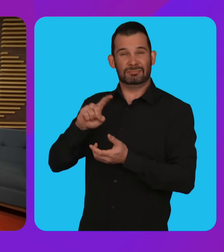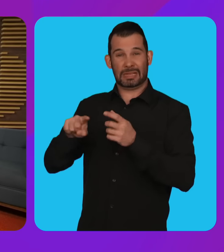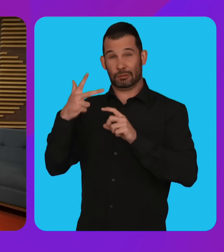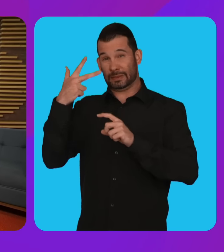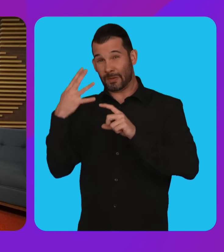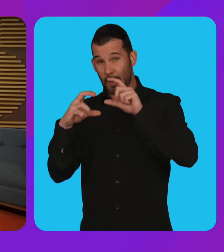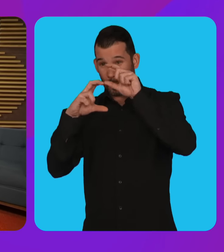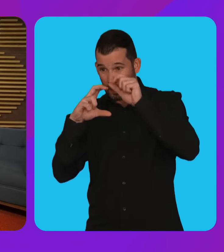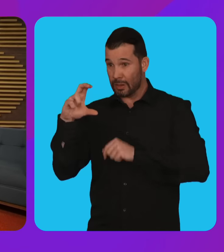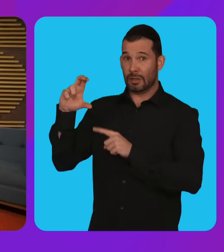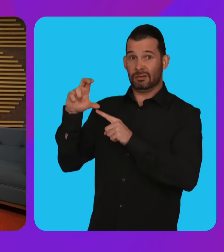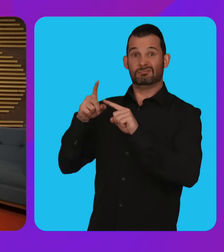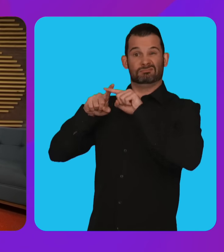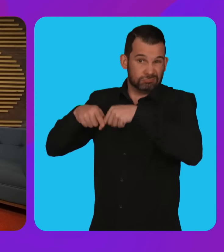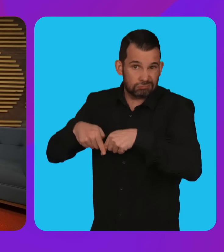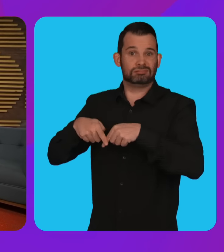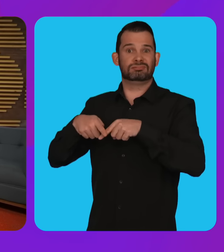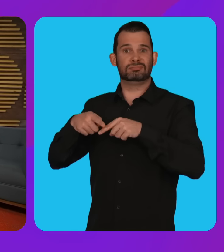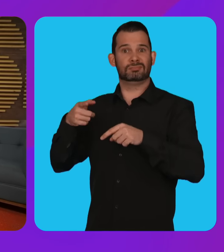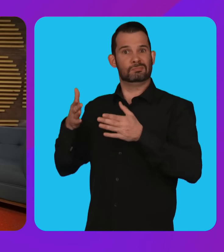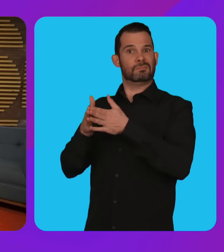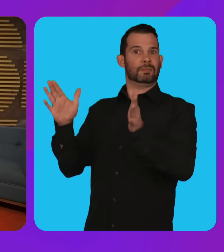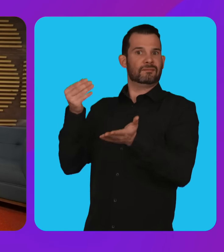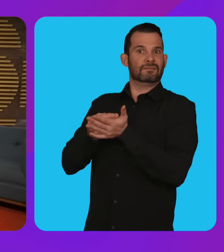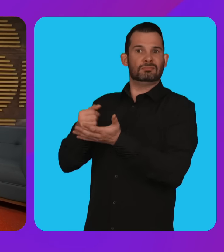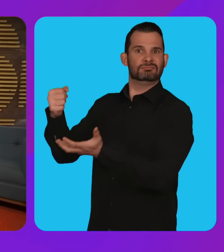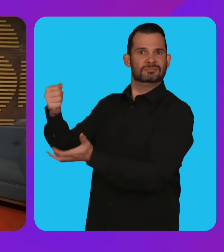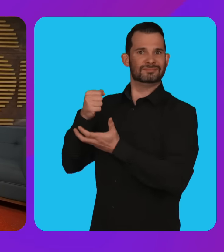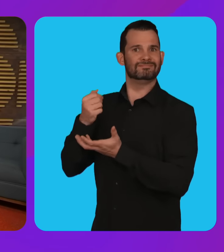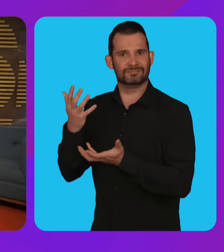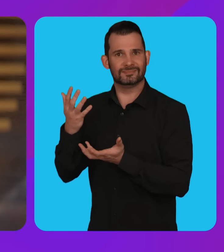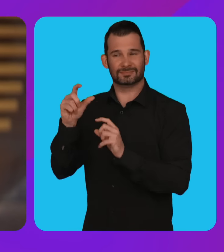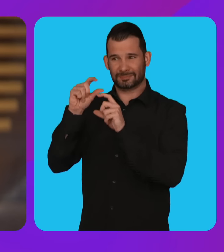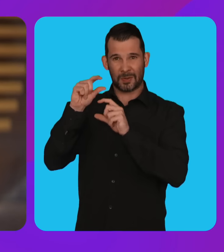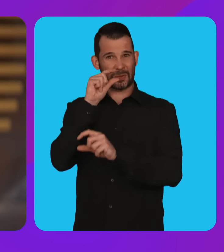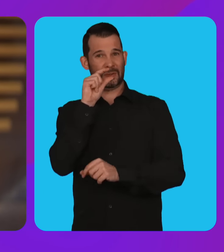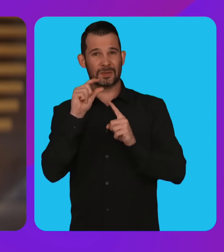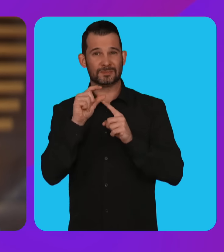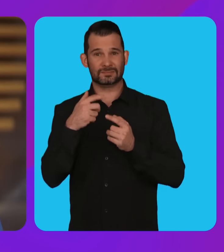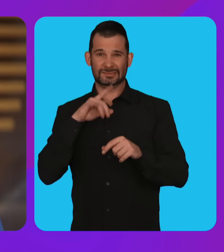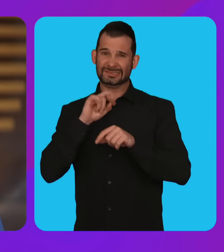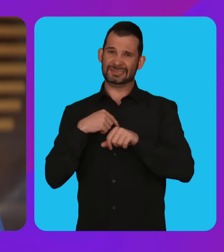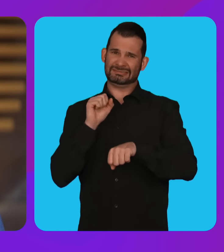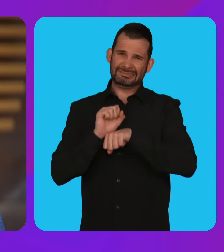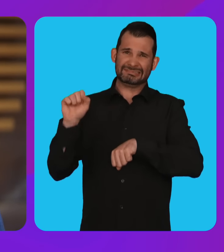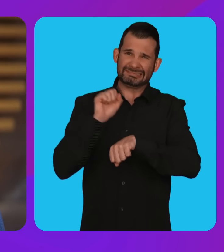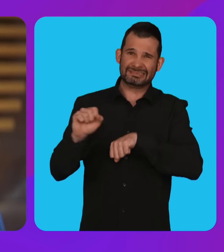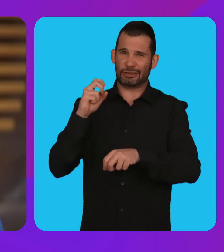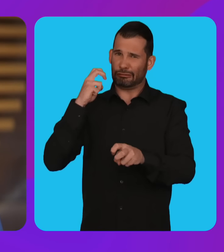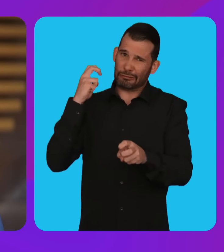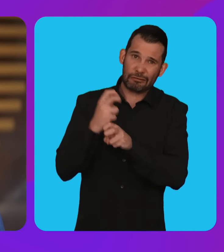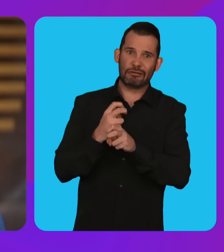advertising and subscriptions, 3/4 of it relies on public funding.